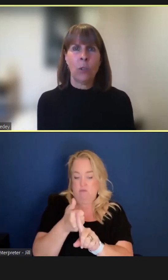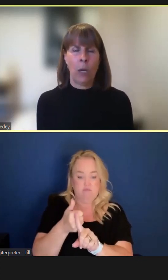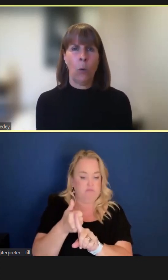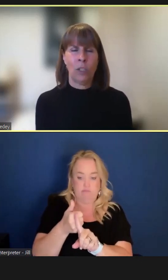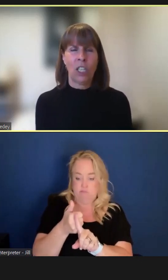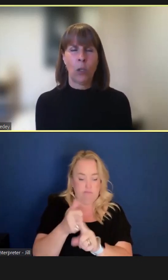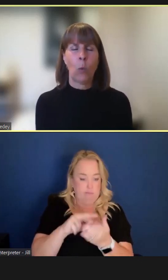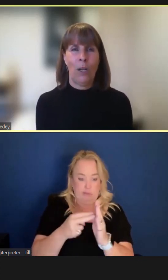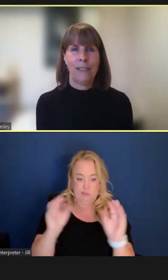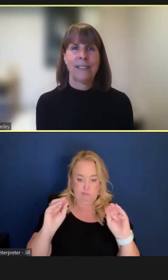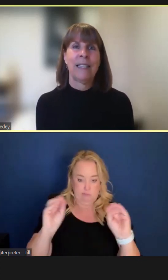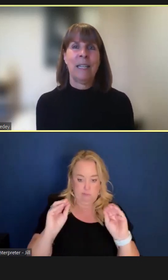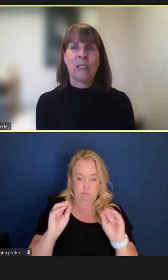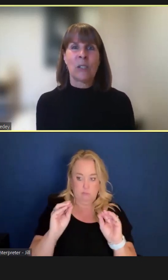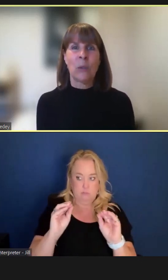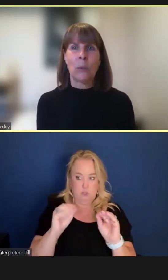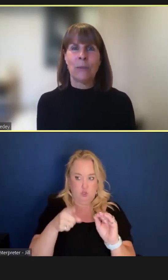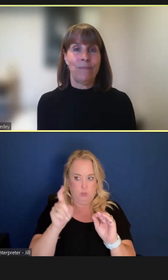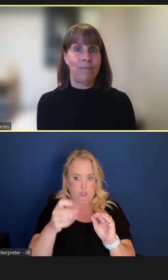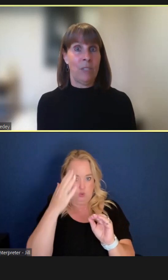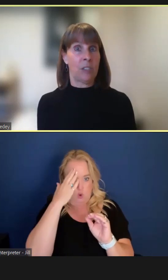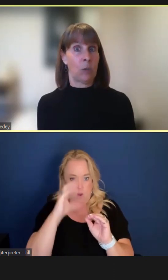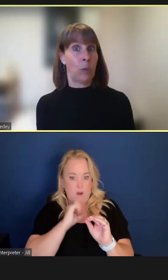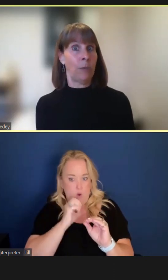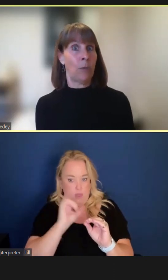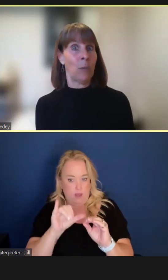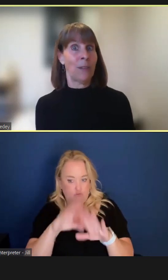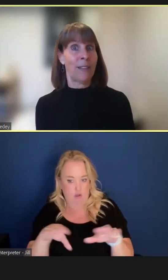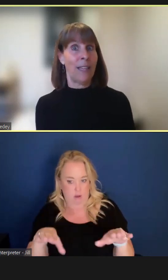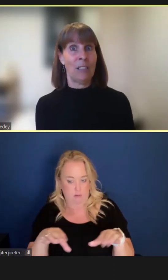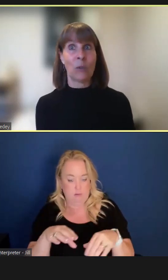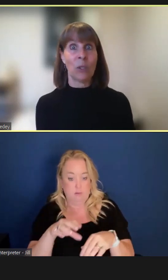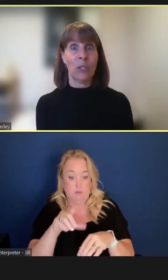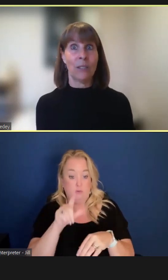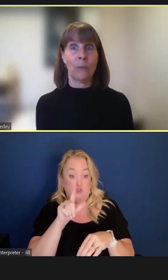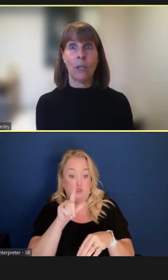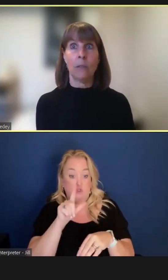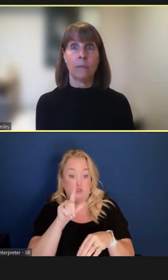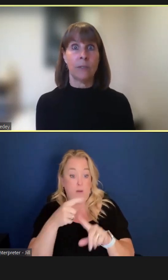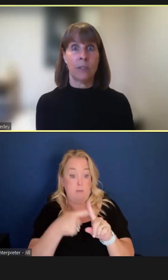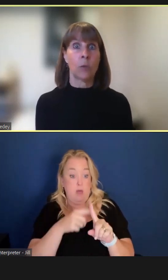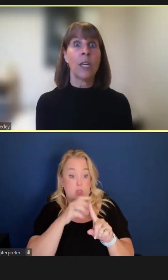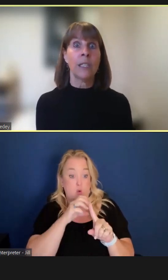old the child was so is a 24mon age score good well it's great if the